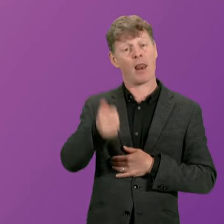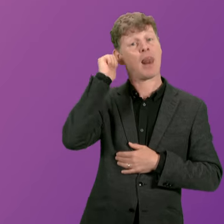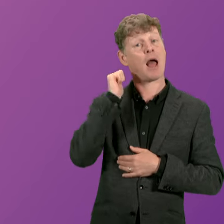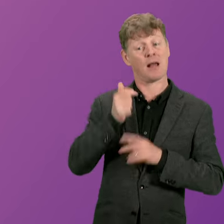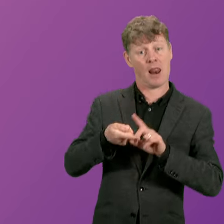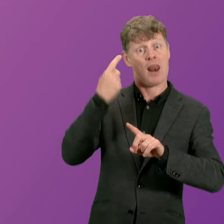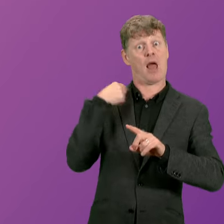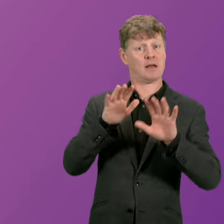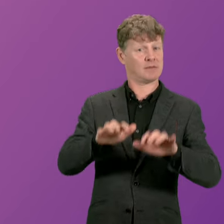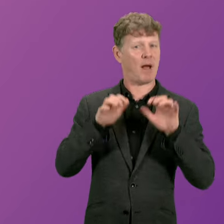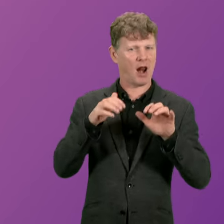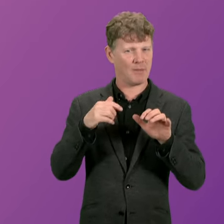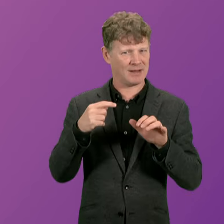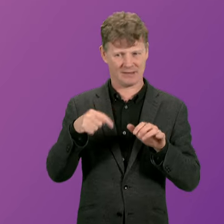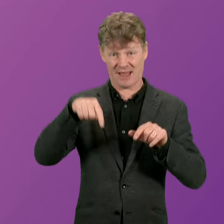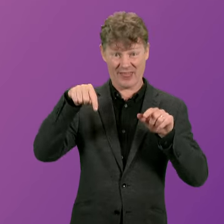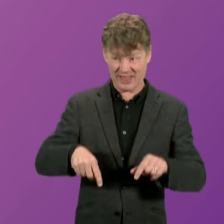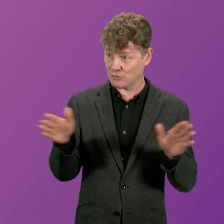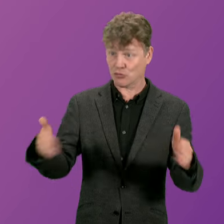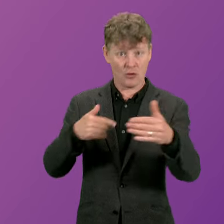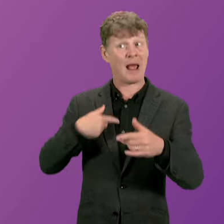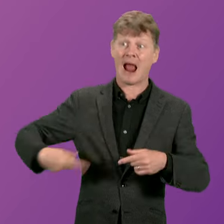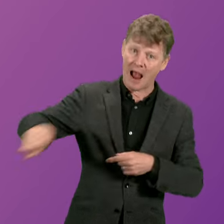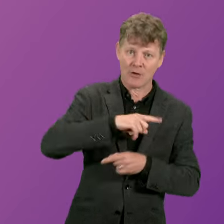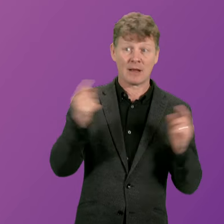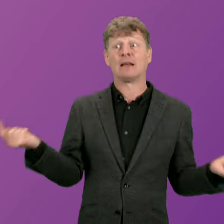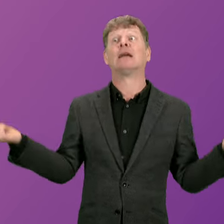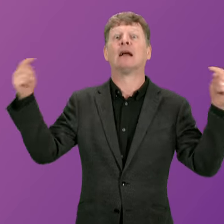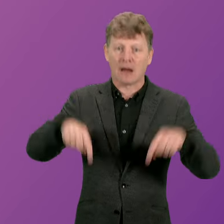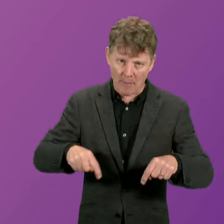we had to come to this chamber to force John Swinney to provide evidence to a